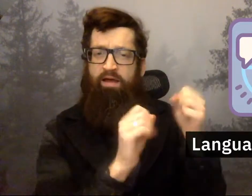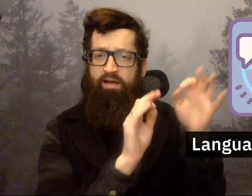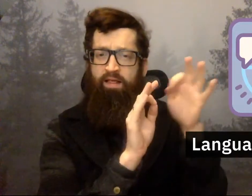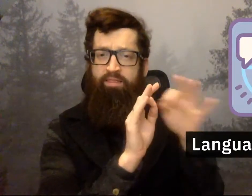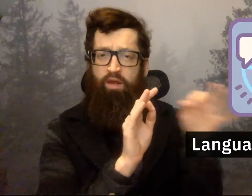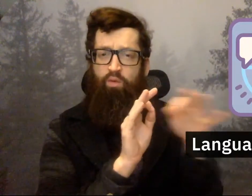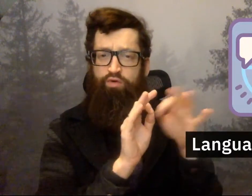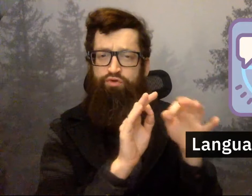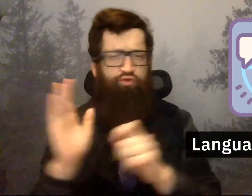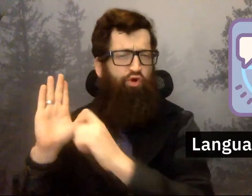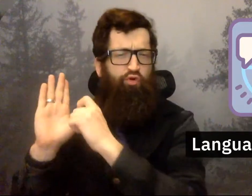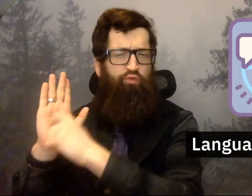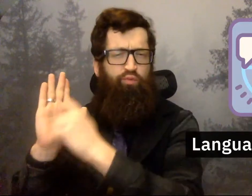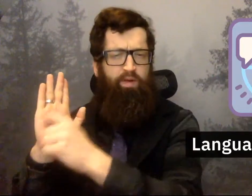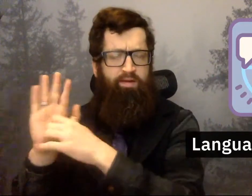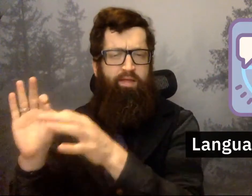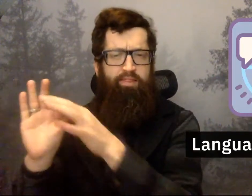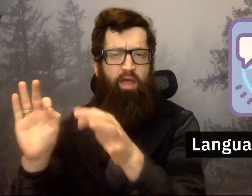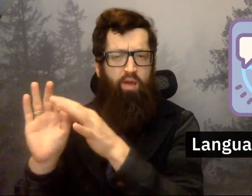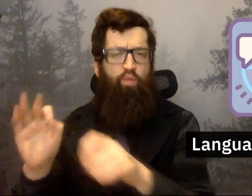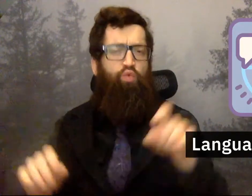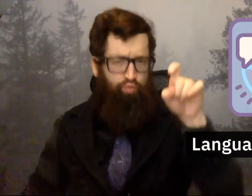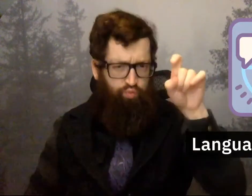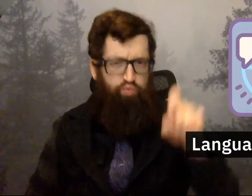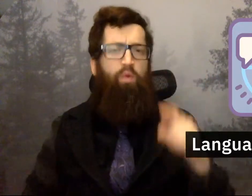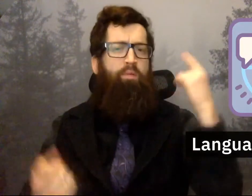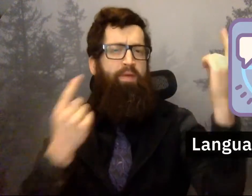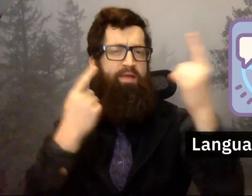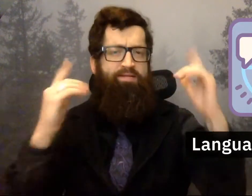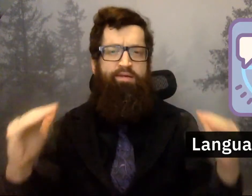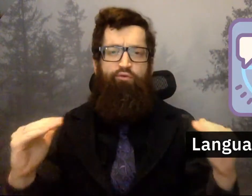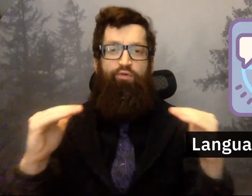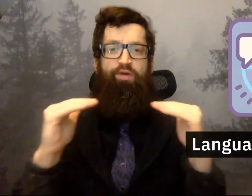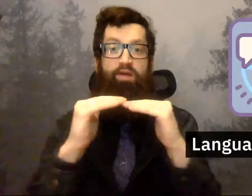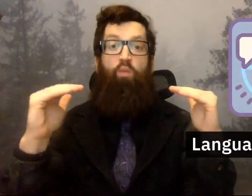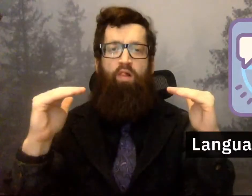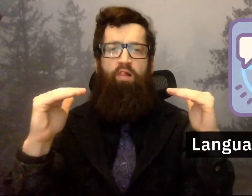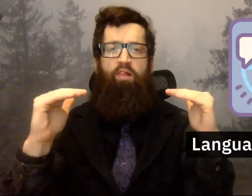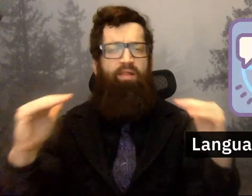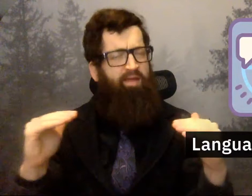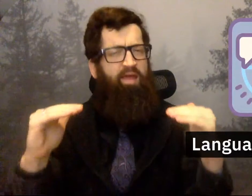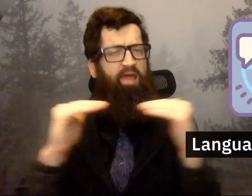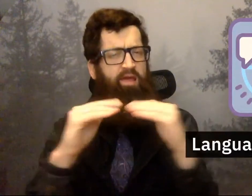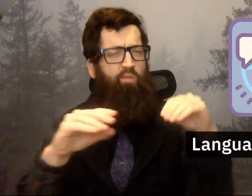Sign language and written language should be represented equally.